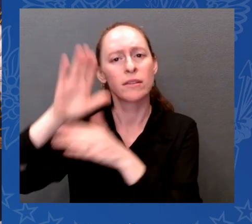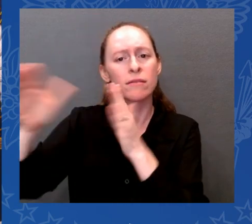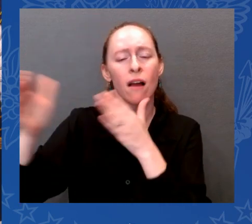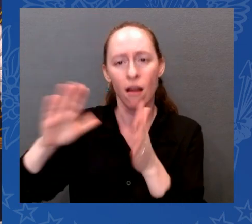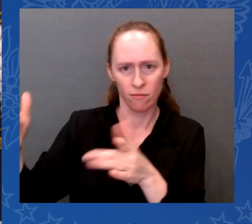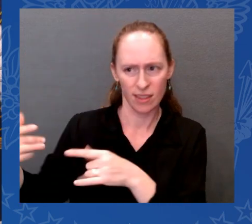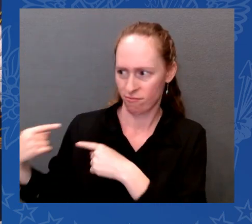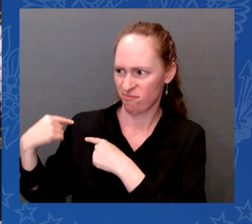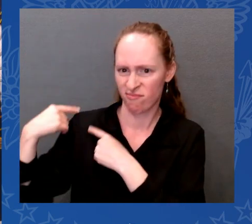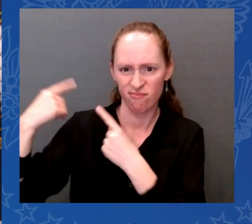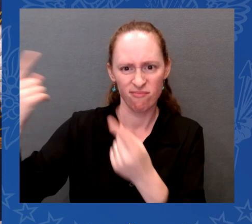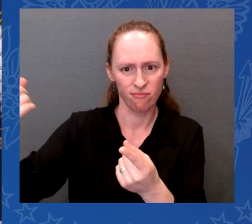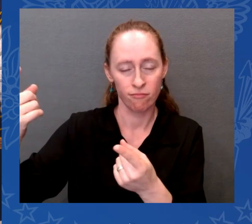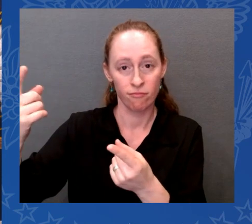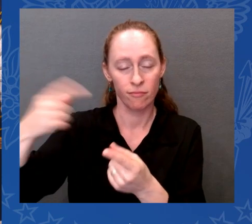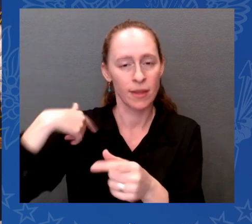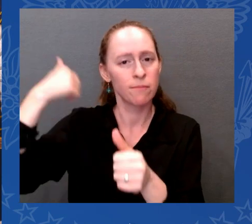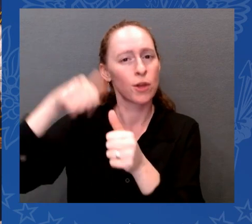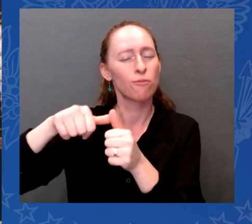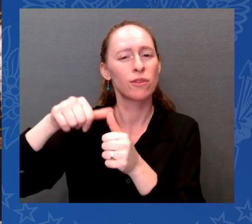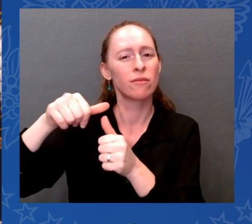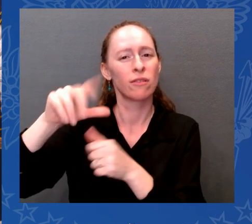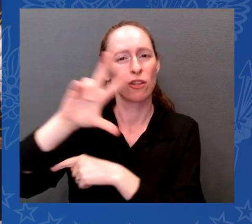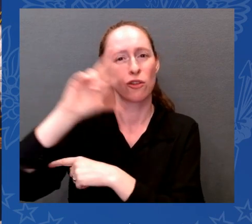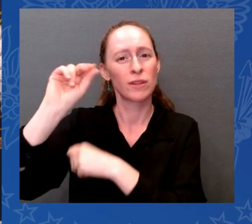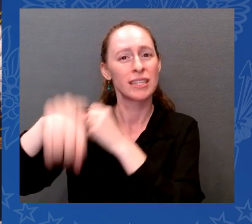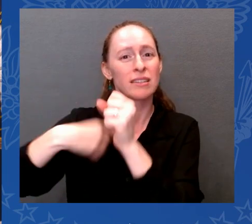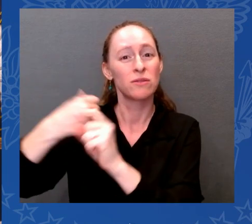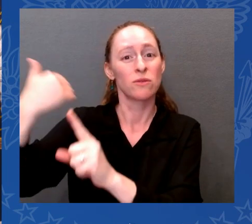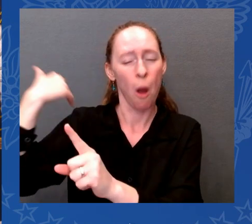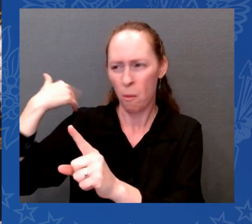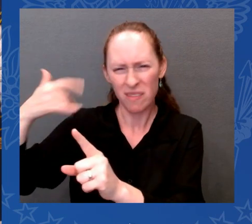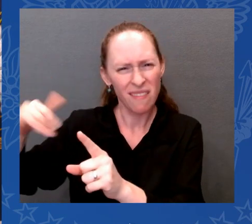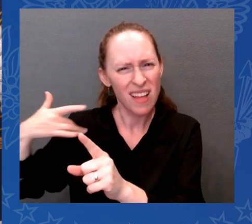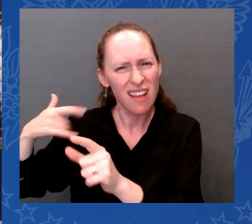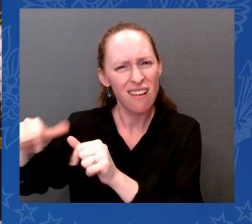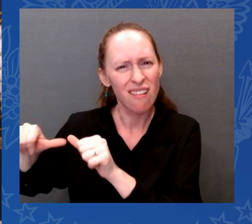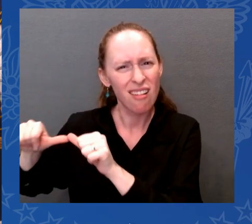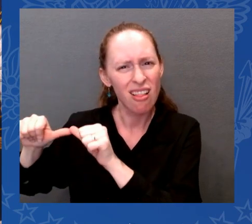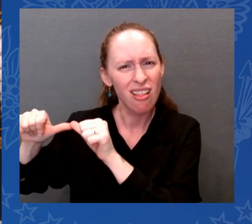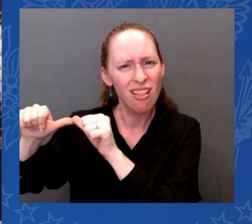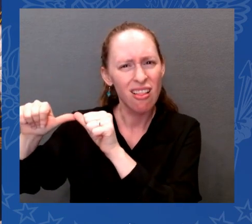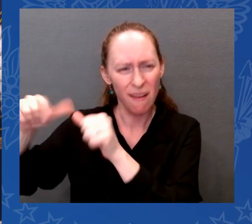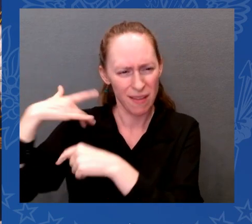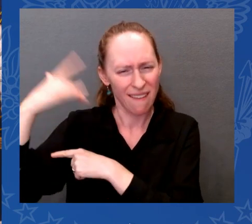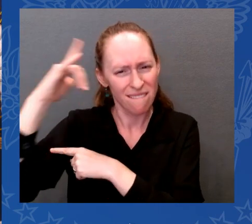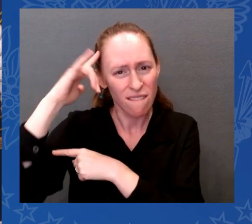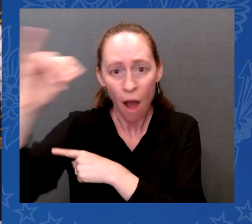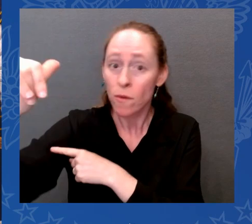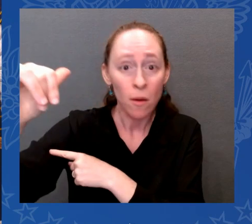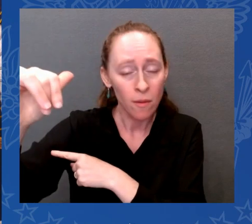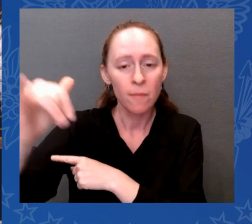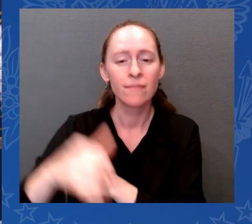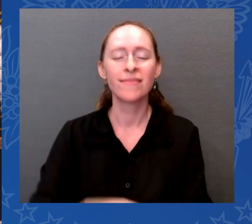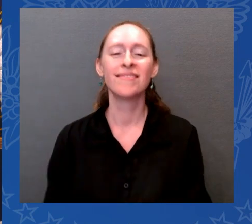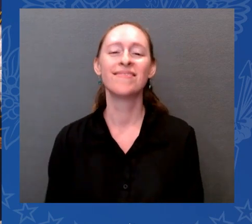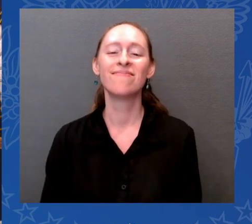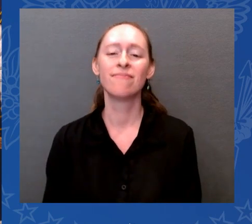with Paul Sarbanes and others of the National Fallen Firefighters Foundation Act. And over the years, I've spoken to -- at too many --